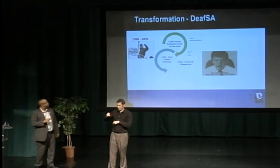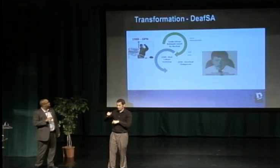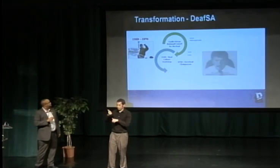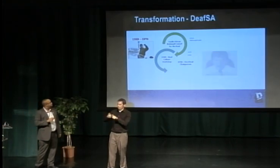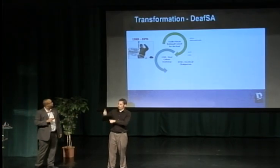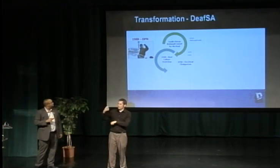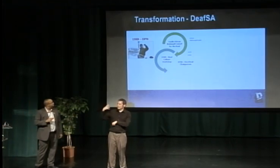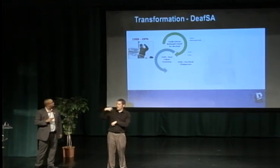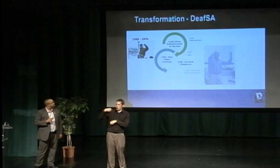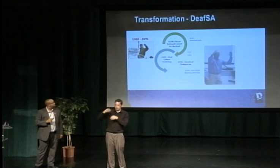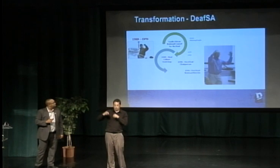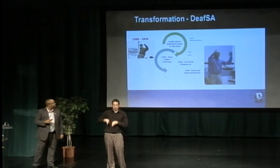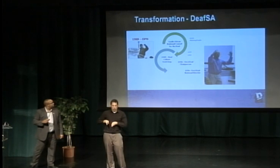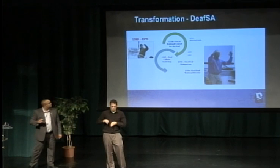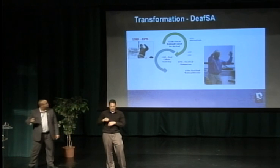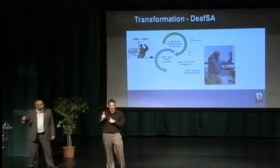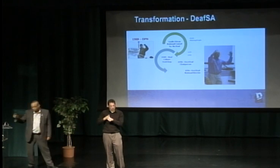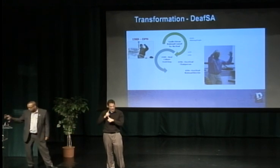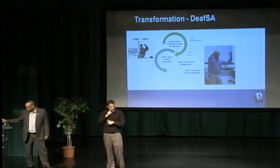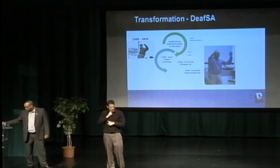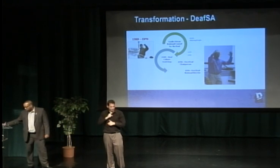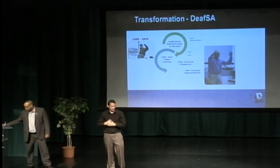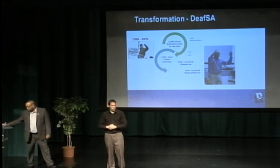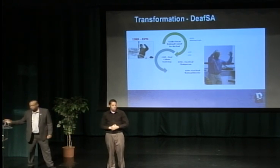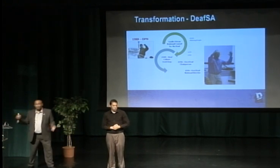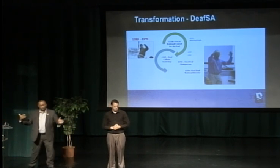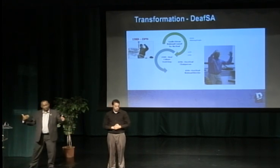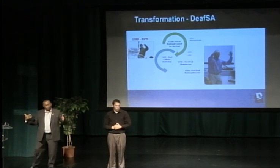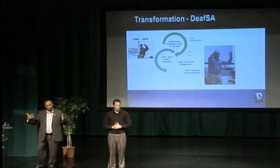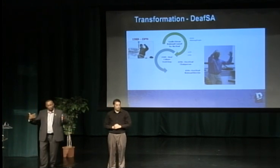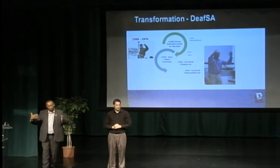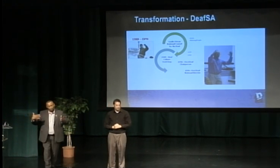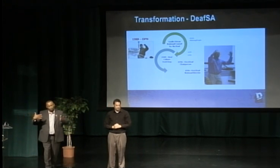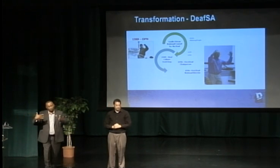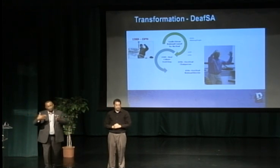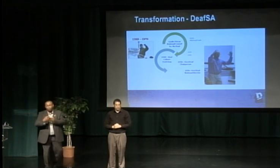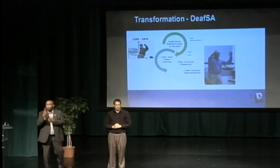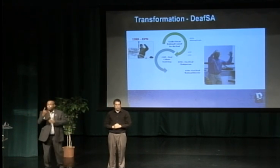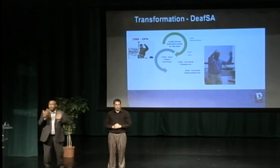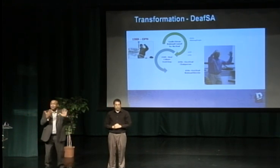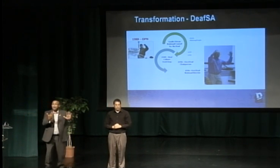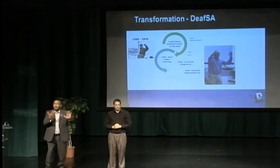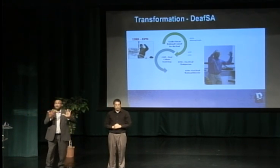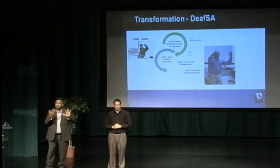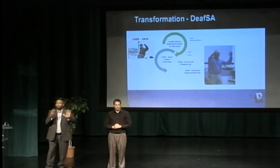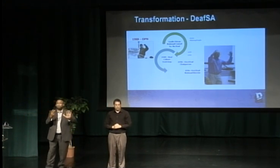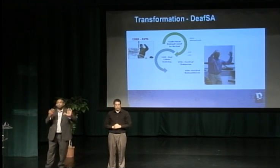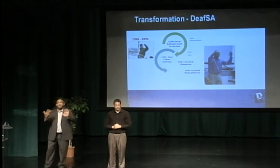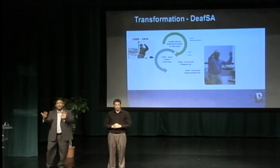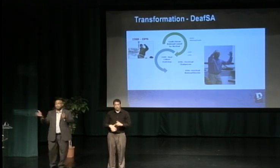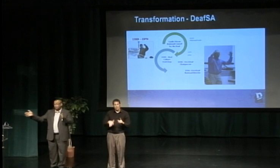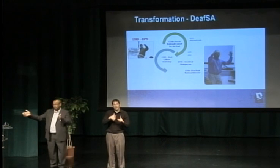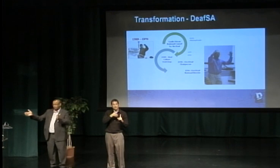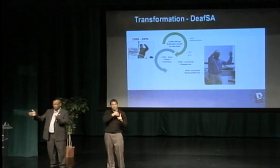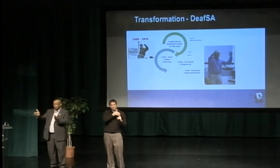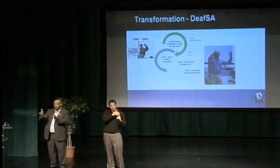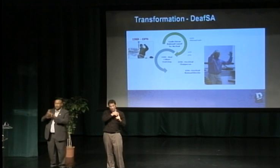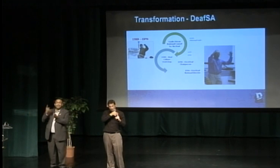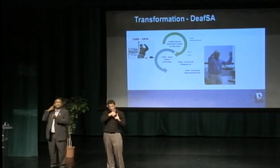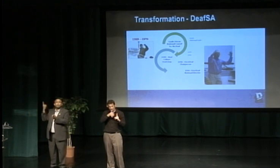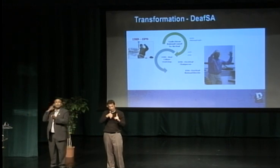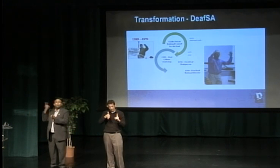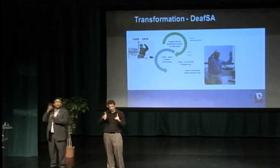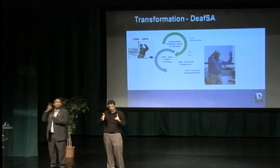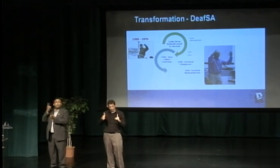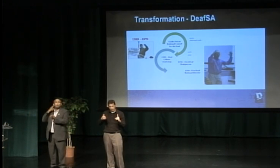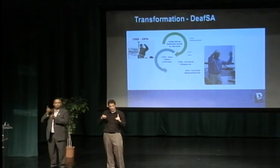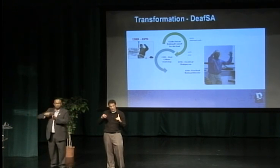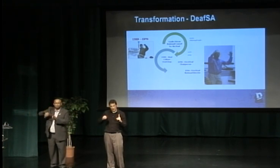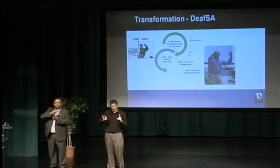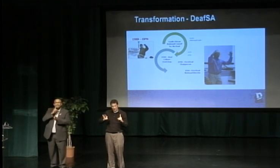our first deaf chairperson in 1990.